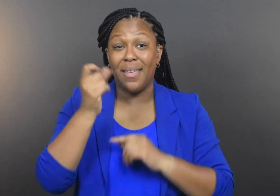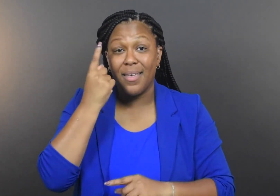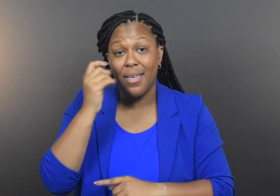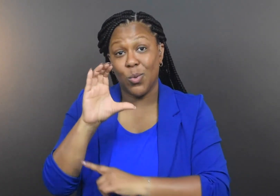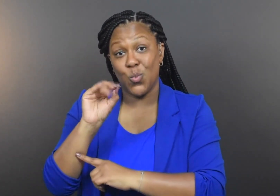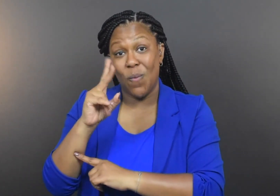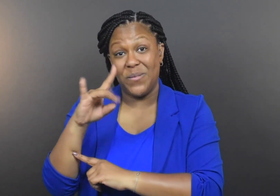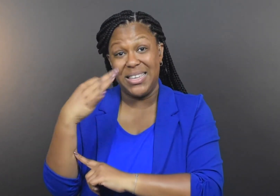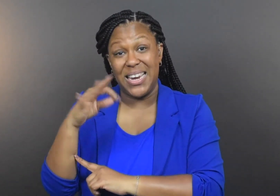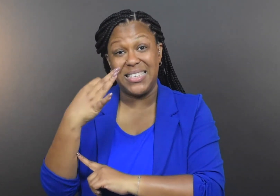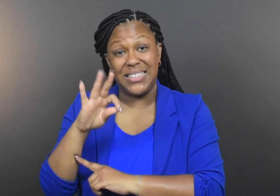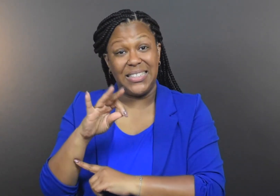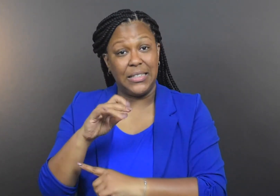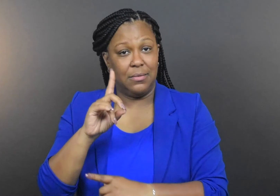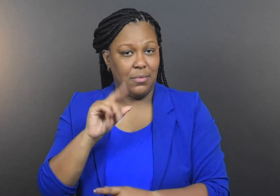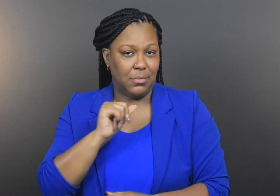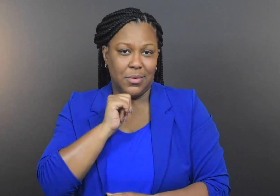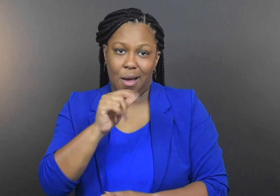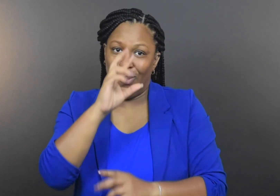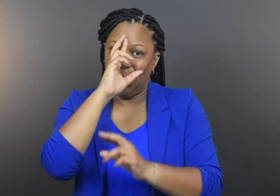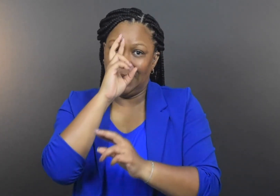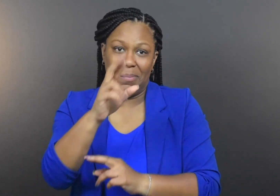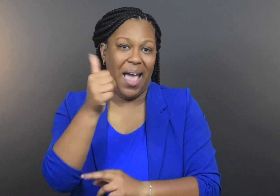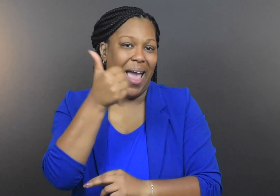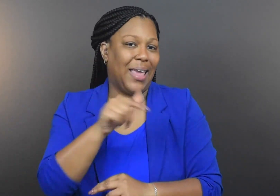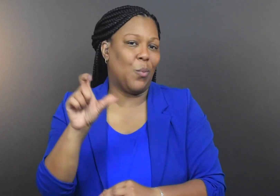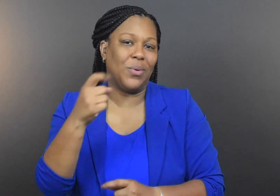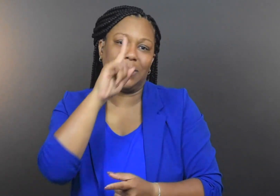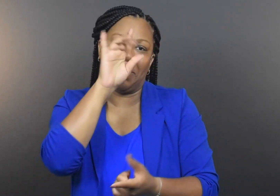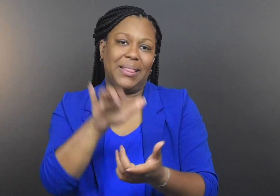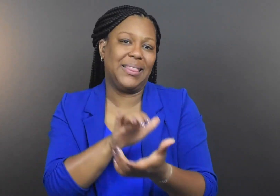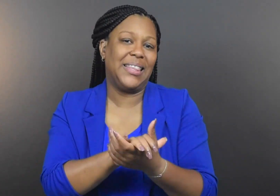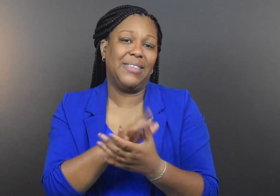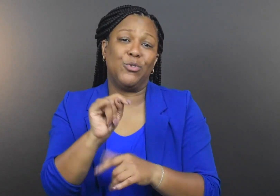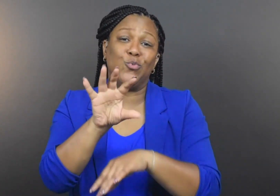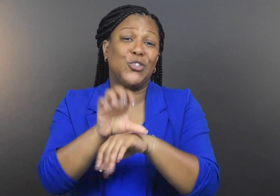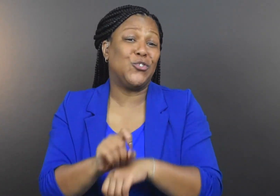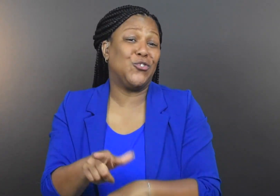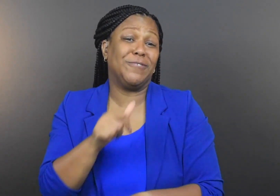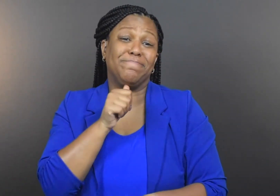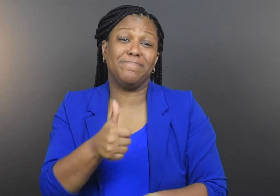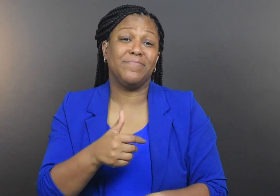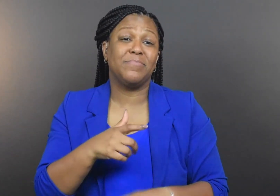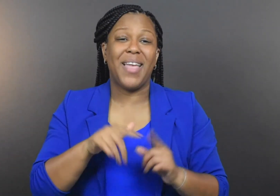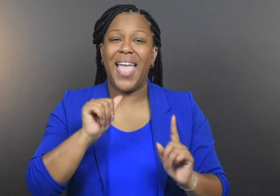But COVID-19 does not respect anyone’s beliefs and traditions, and Anne felt fortunate that